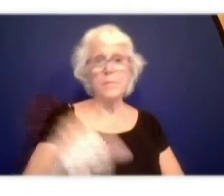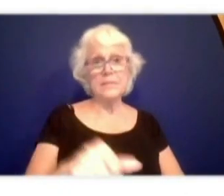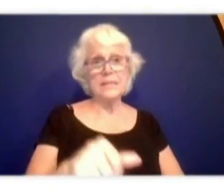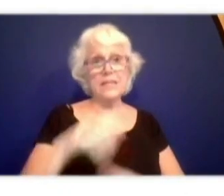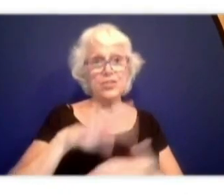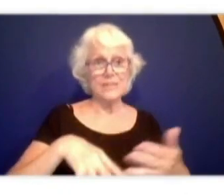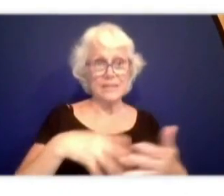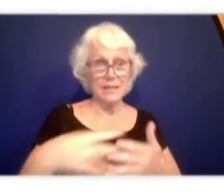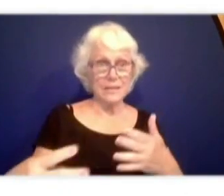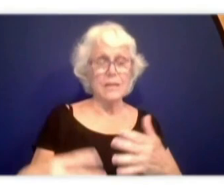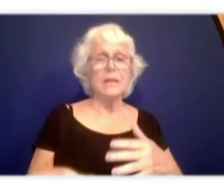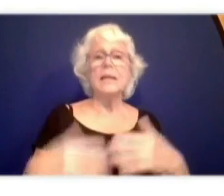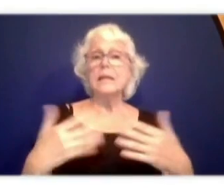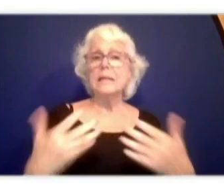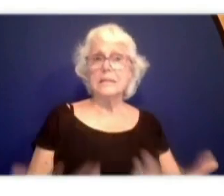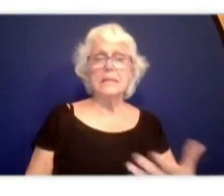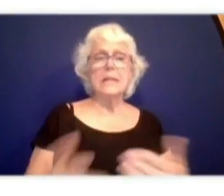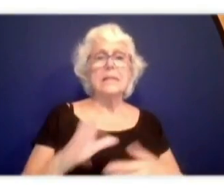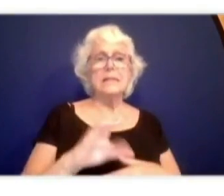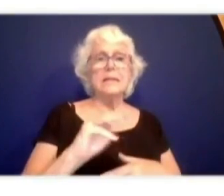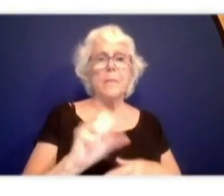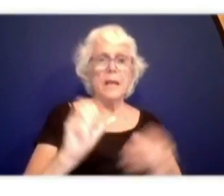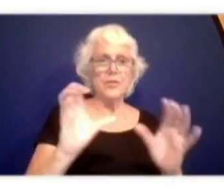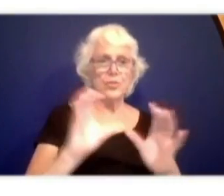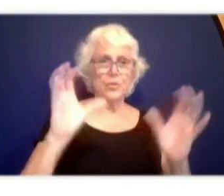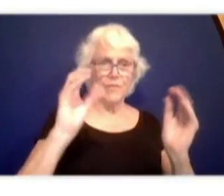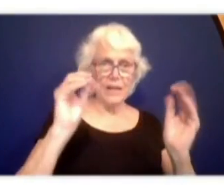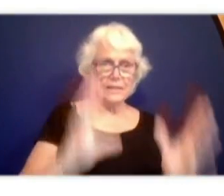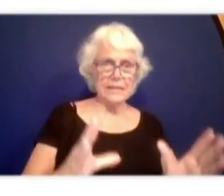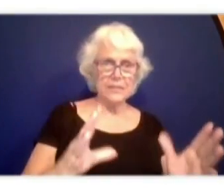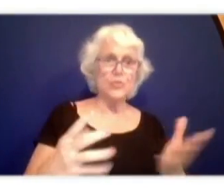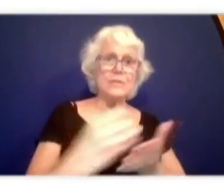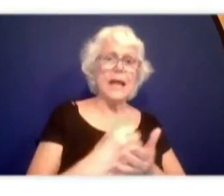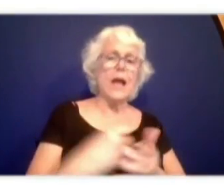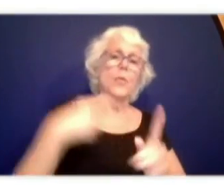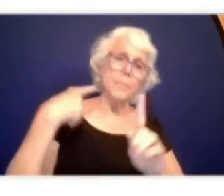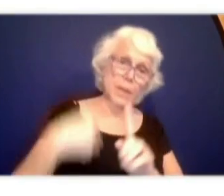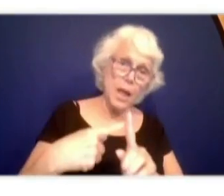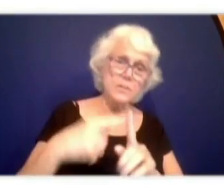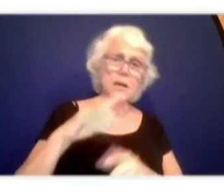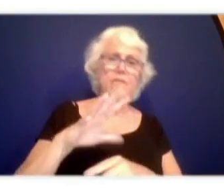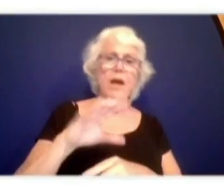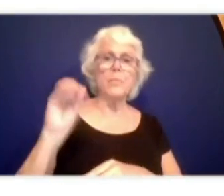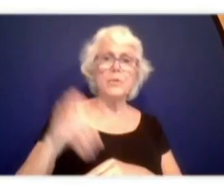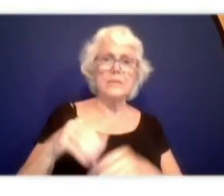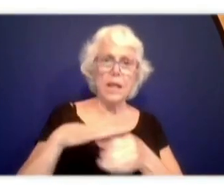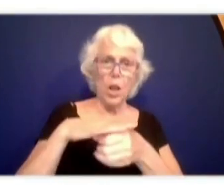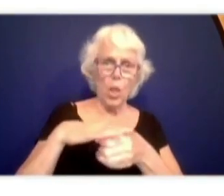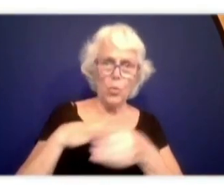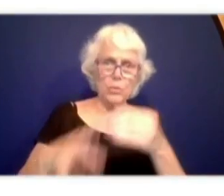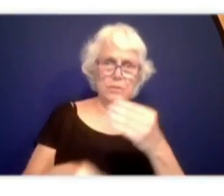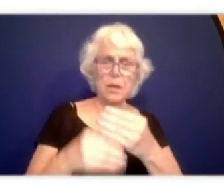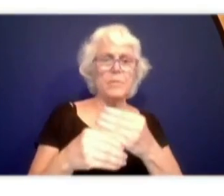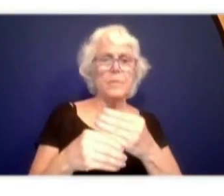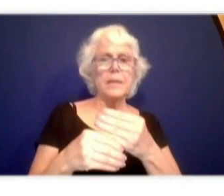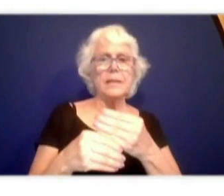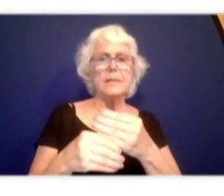is the CMS certified teacher salary plus a 5% supplement. To break this down further,